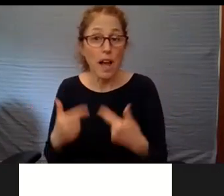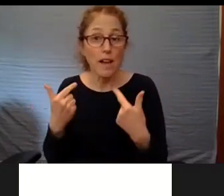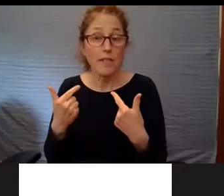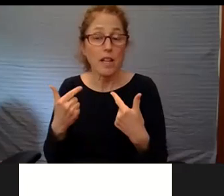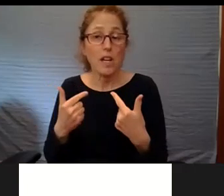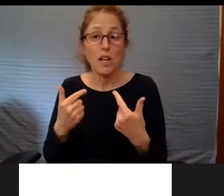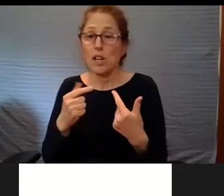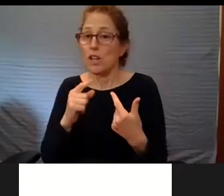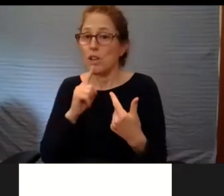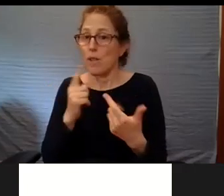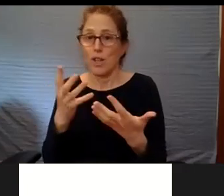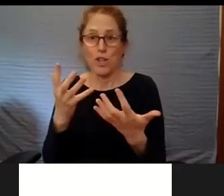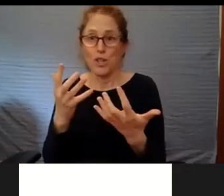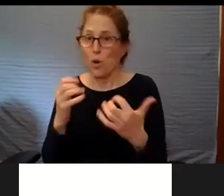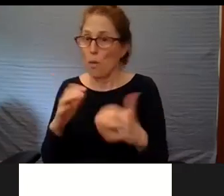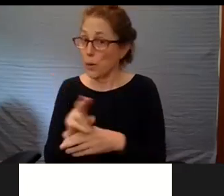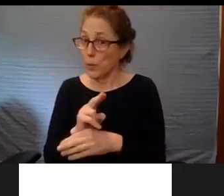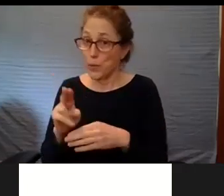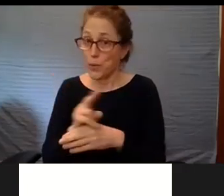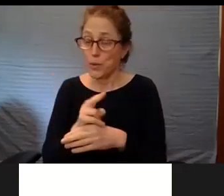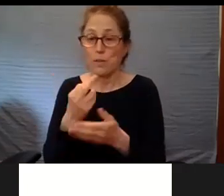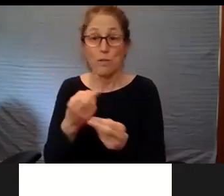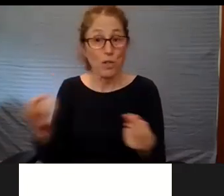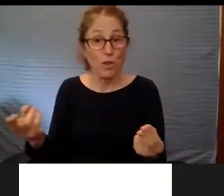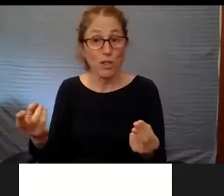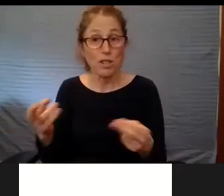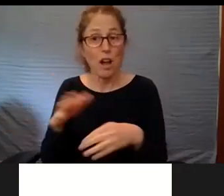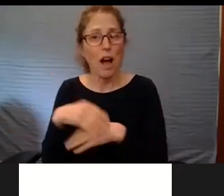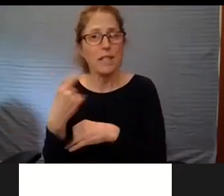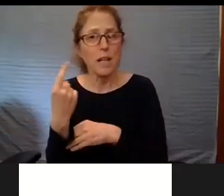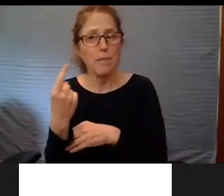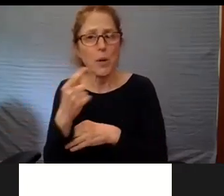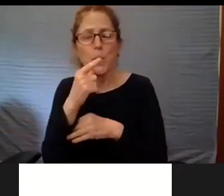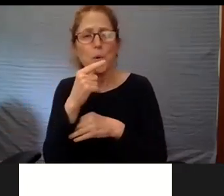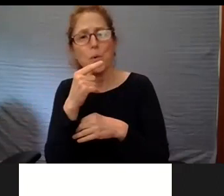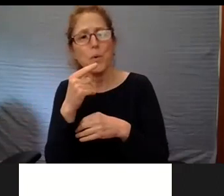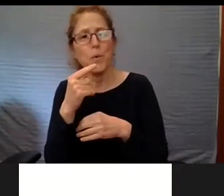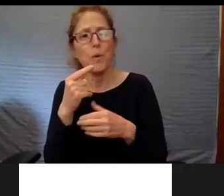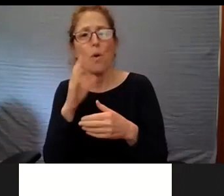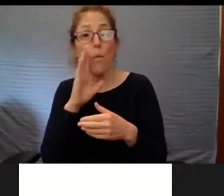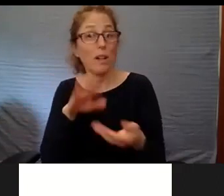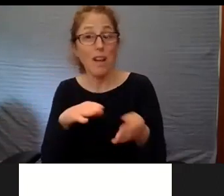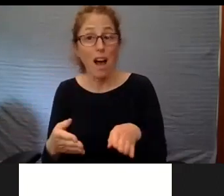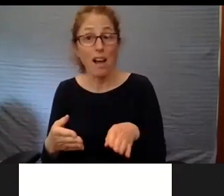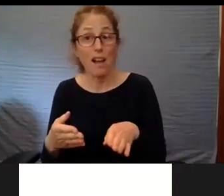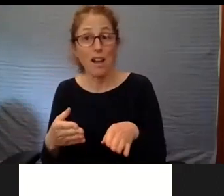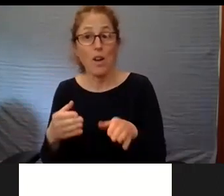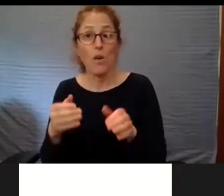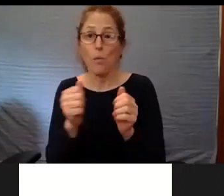want to use-- I don't think-- resources on someone who will die with or without treatment.